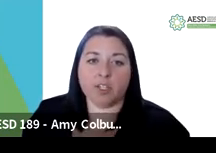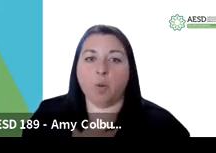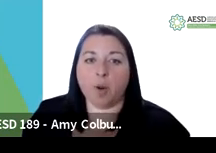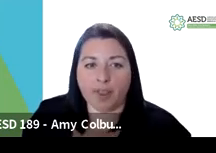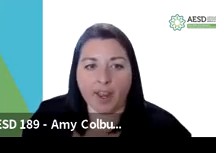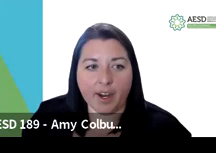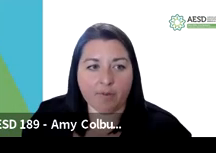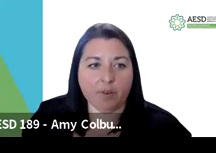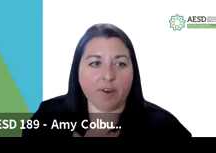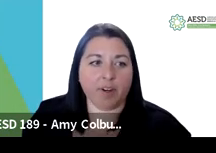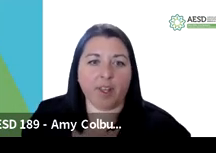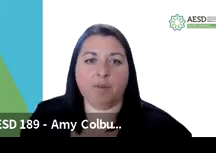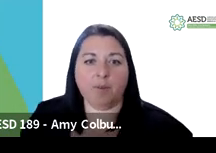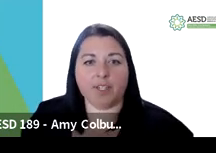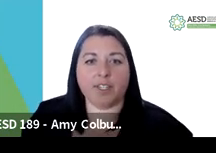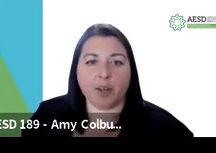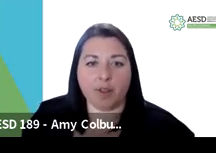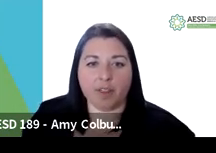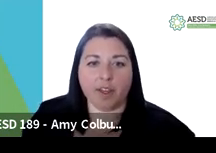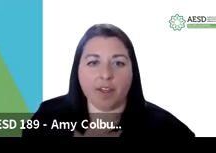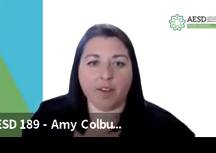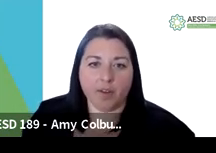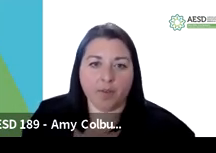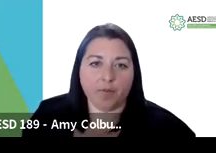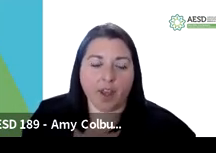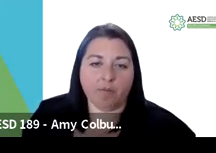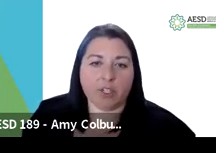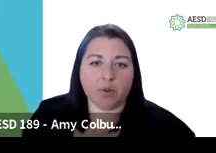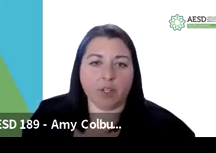ESD 189 - Amy Colburn: Don't worry about that. If you've never done that before, just stick with the visual